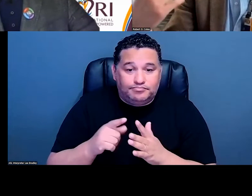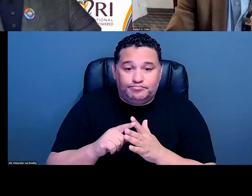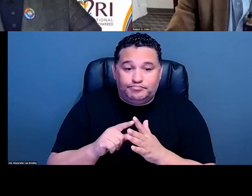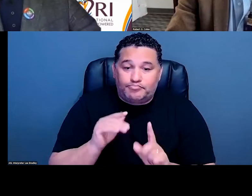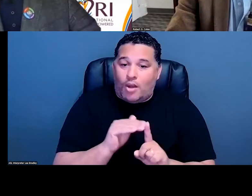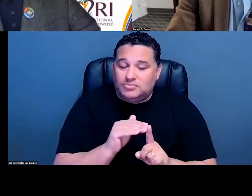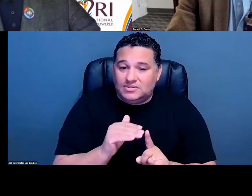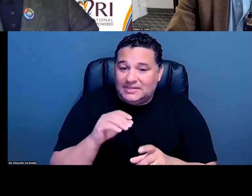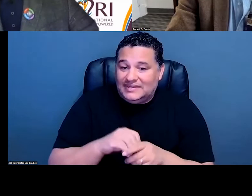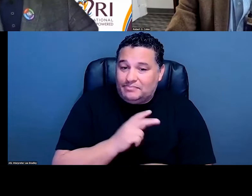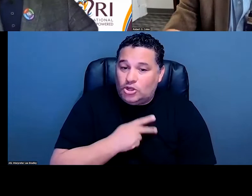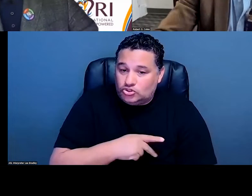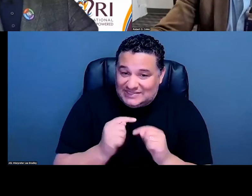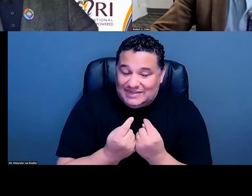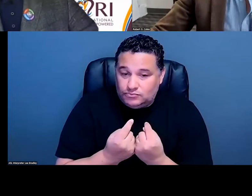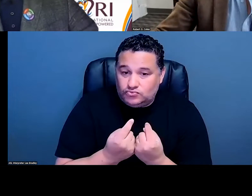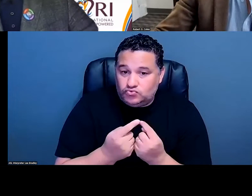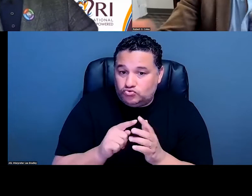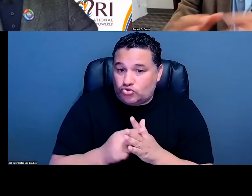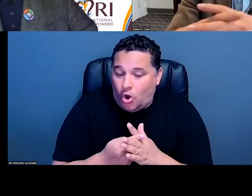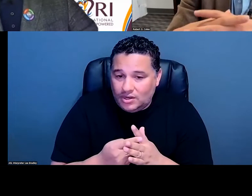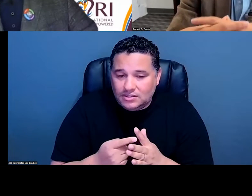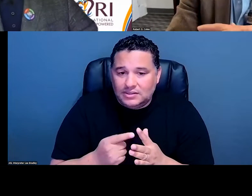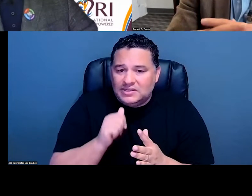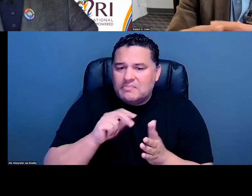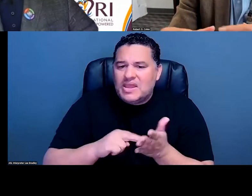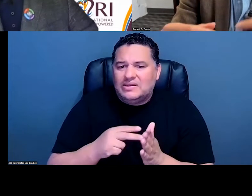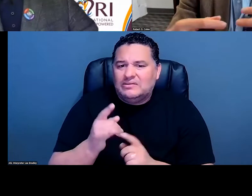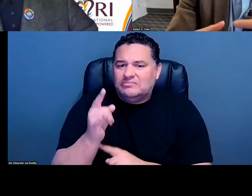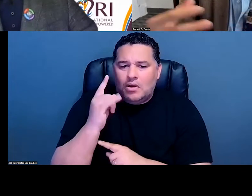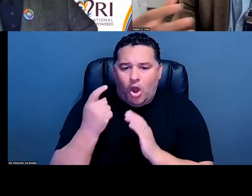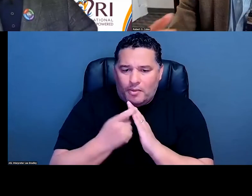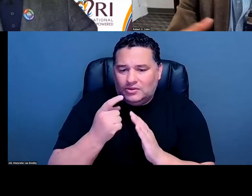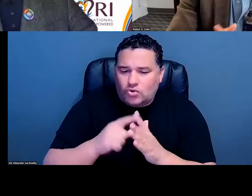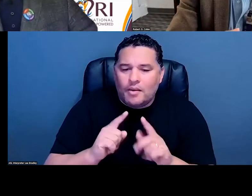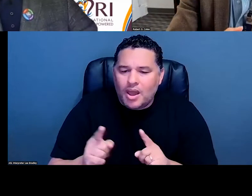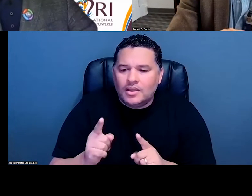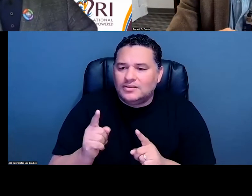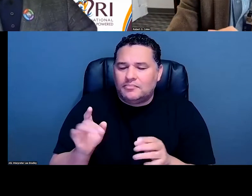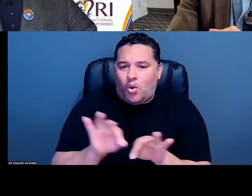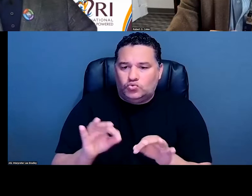FETE FROM THE MEDICATION THAT MAY PROMPT AN IN PATIENT TEAM TO START IT. NOT LICK IT NEEDS TO BE